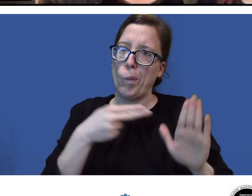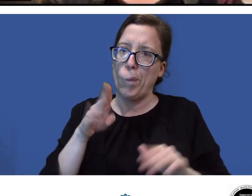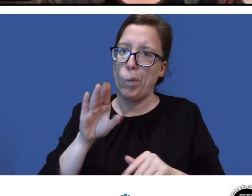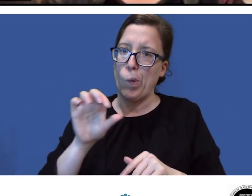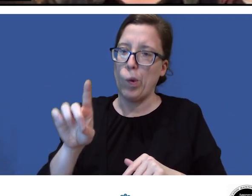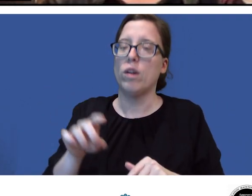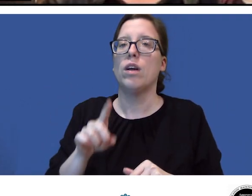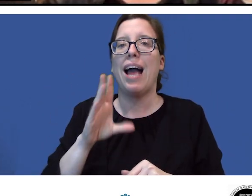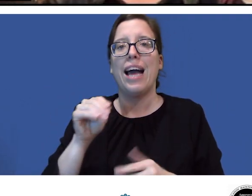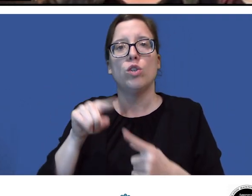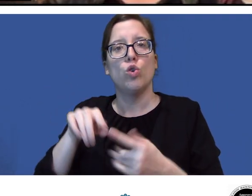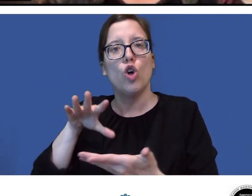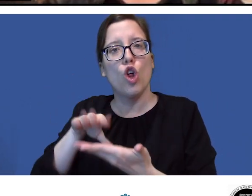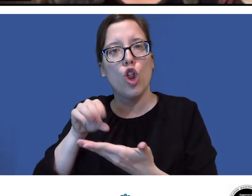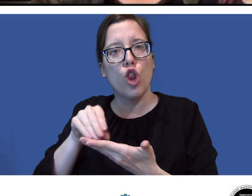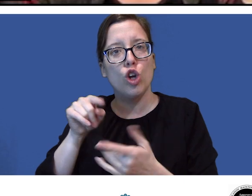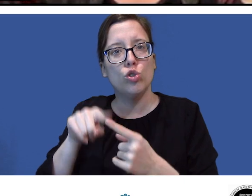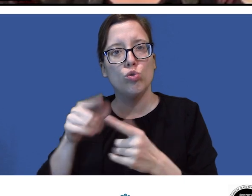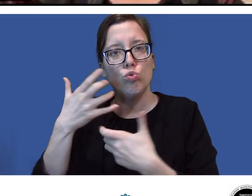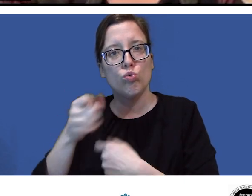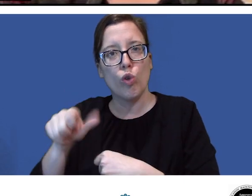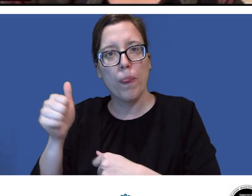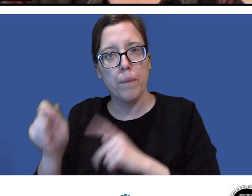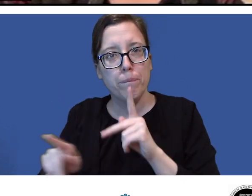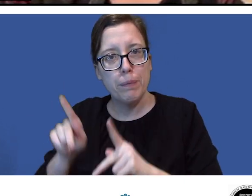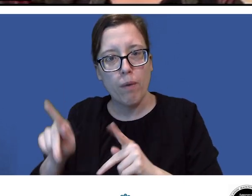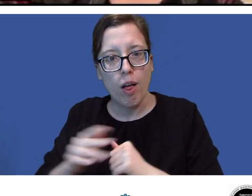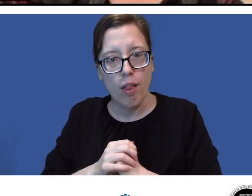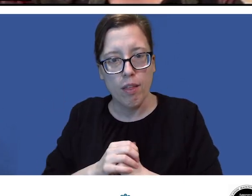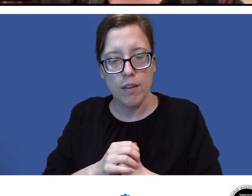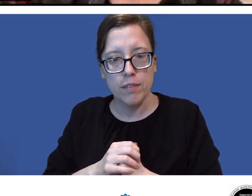All of us struggle when we meet new people or move to a new city or a new job or a